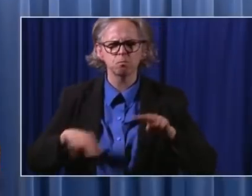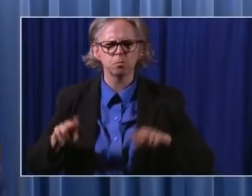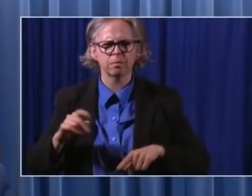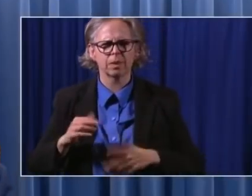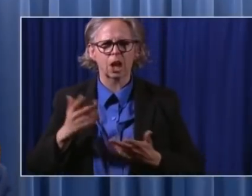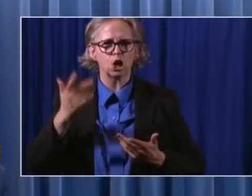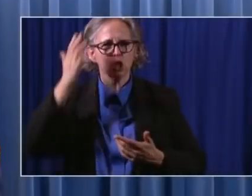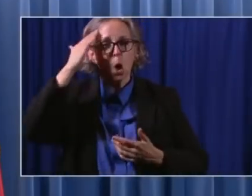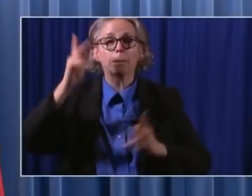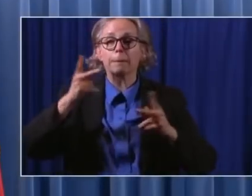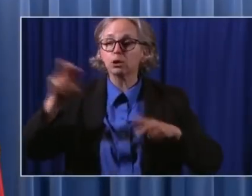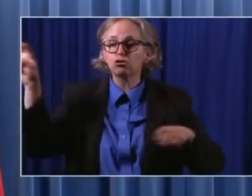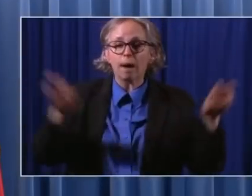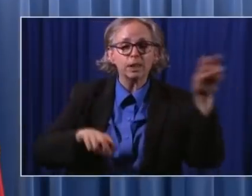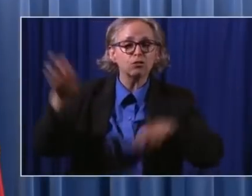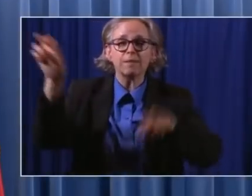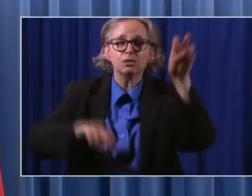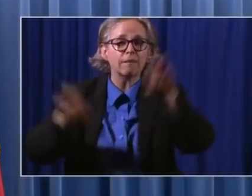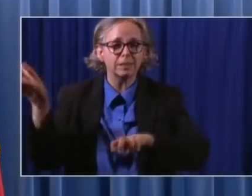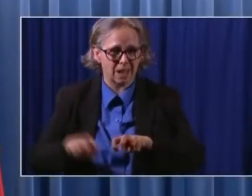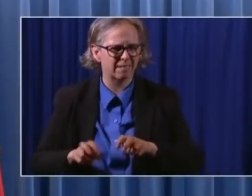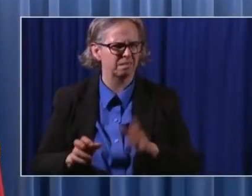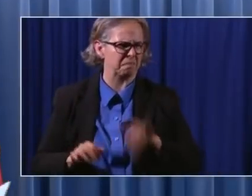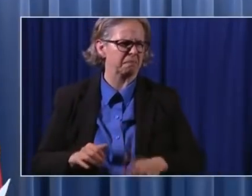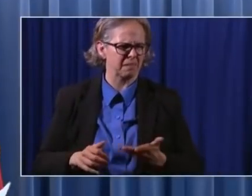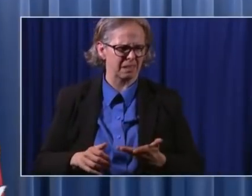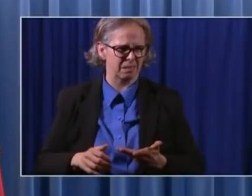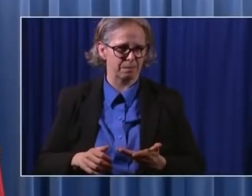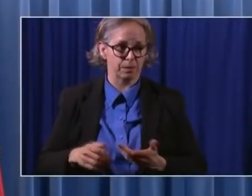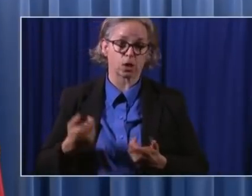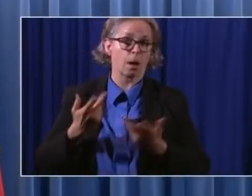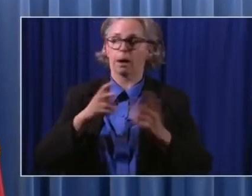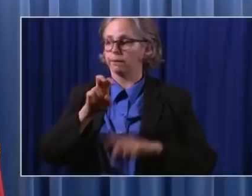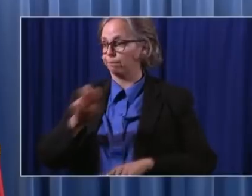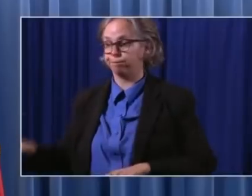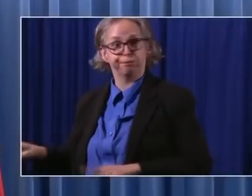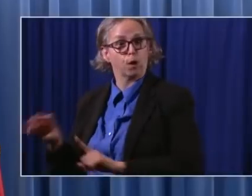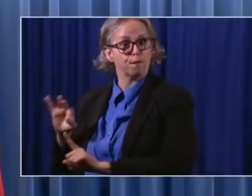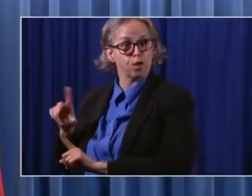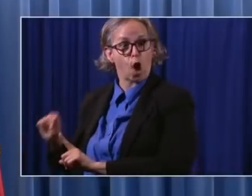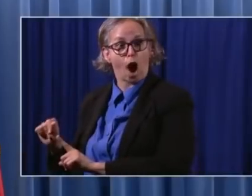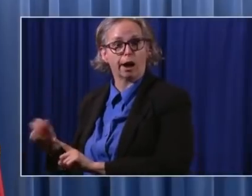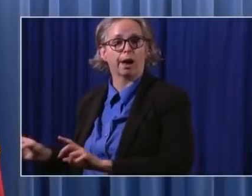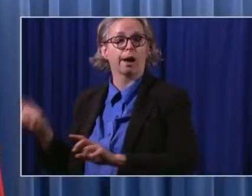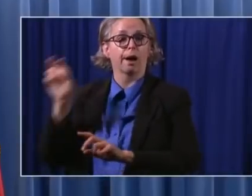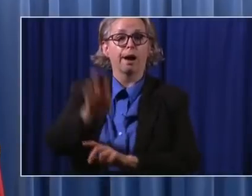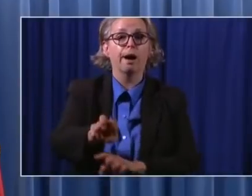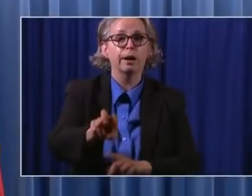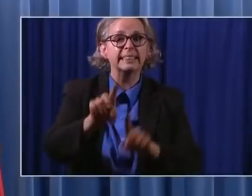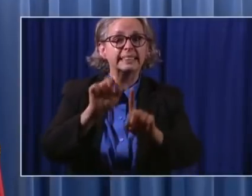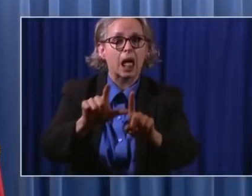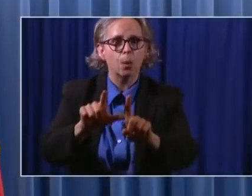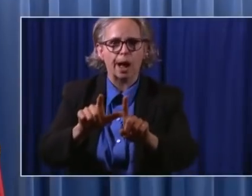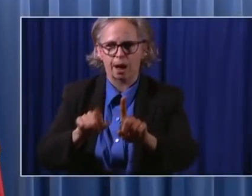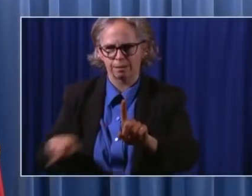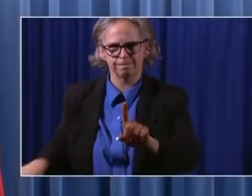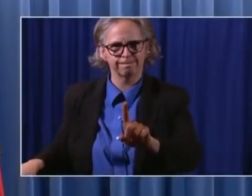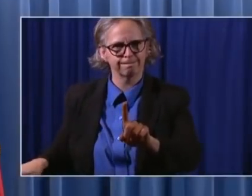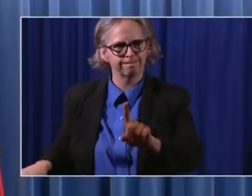TURNING SO MUCH OF OUR INDICATORS. LOCAL OFFICIALS NOTING THE NUMBER OF TRAVELERS WHO CONTRACTED THE VIRUS.